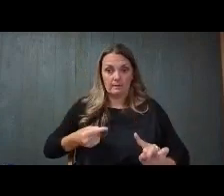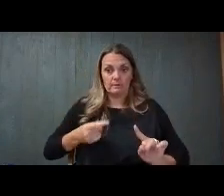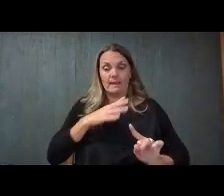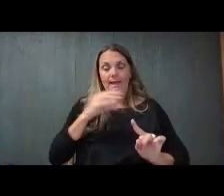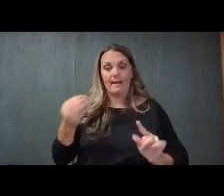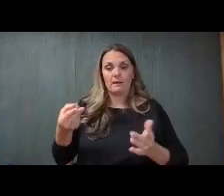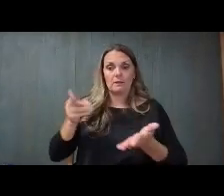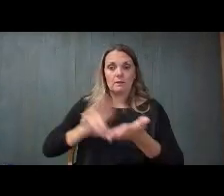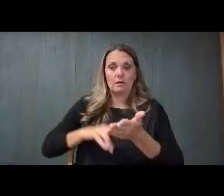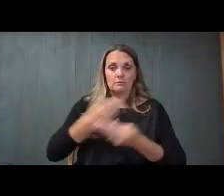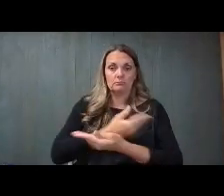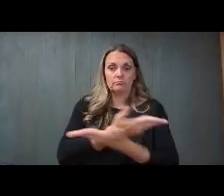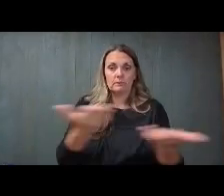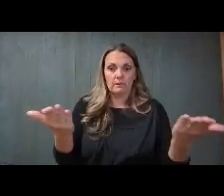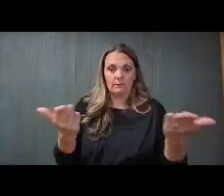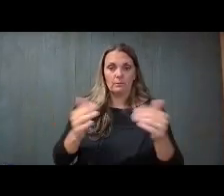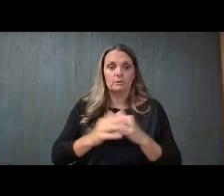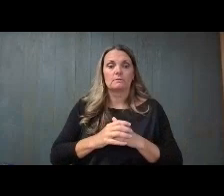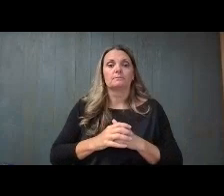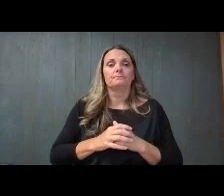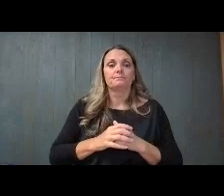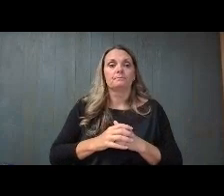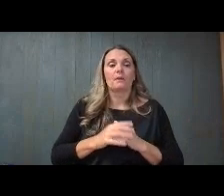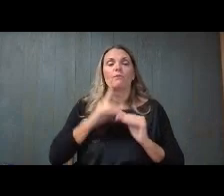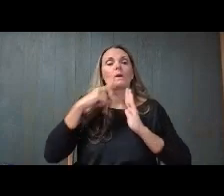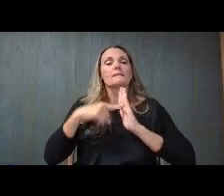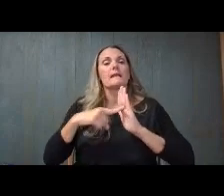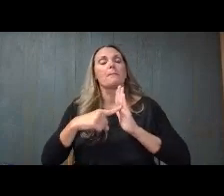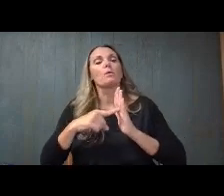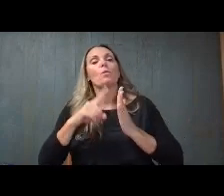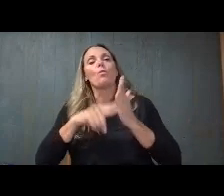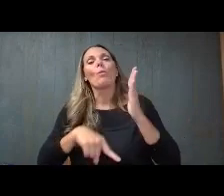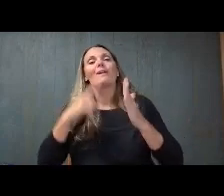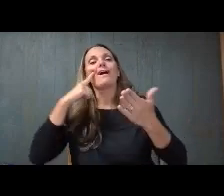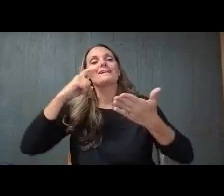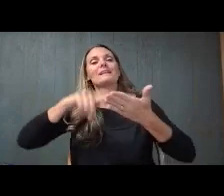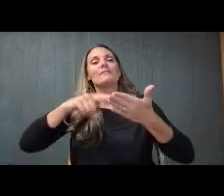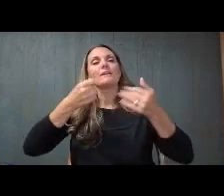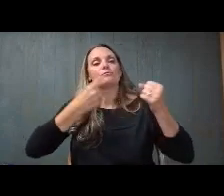deliverables. For example, what are the identified strategies to provide